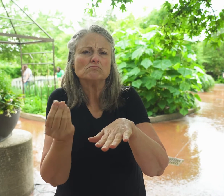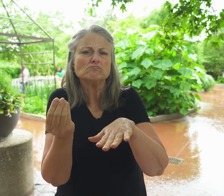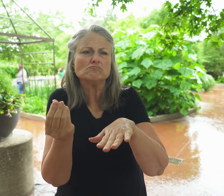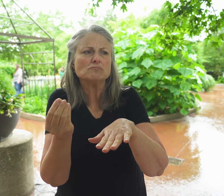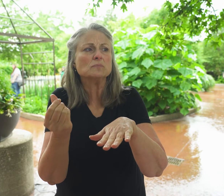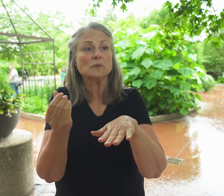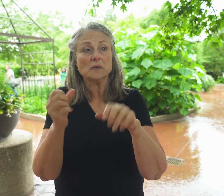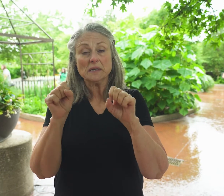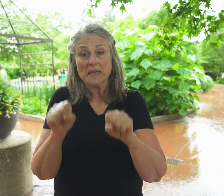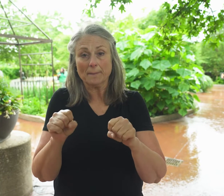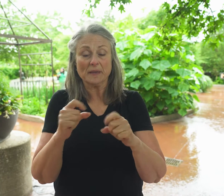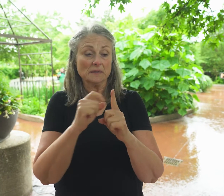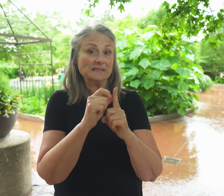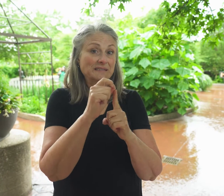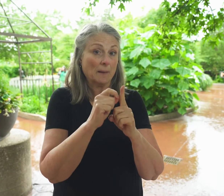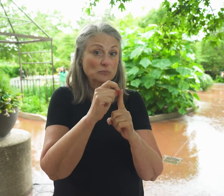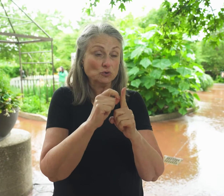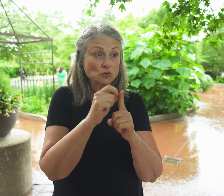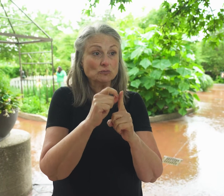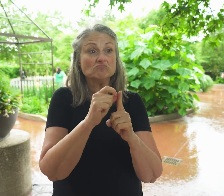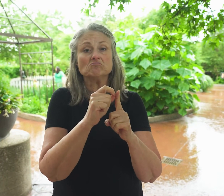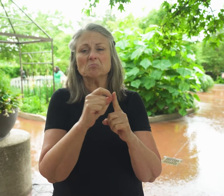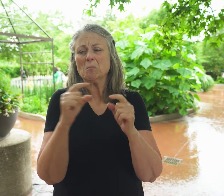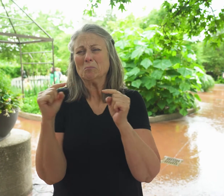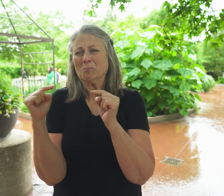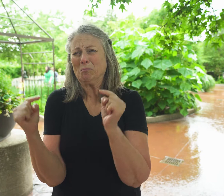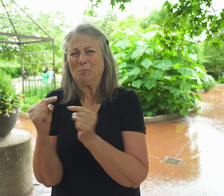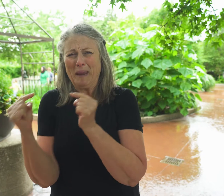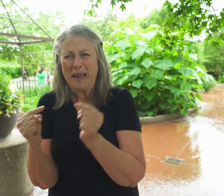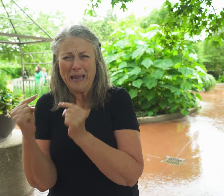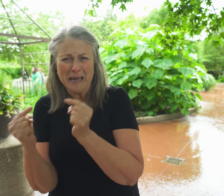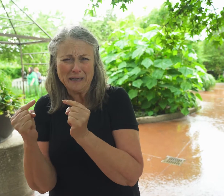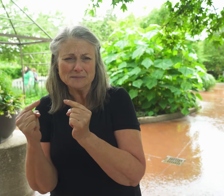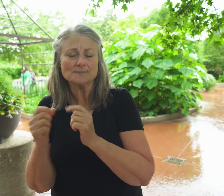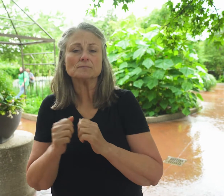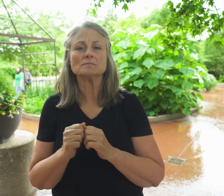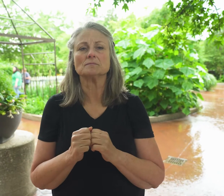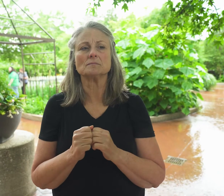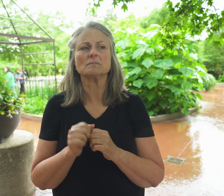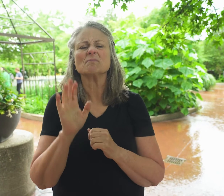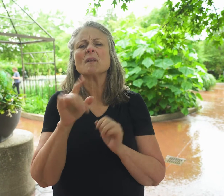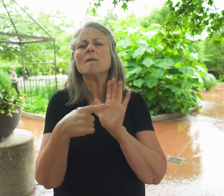We describe what we feel, different textures, we can talk about the temperature, how we feel pain.